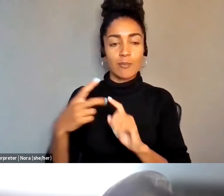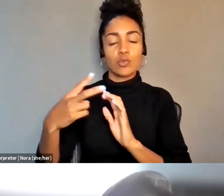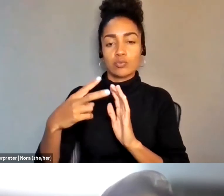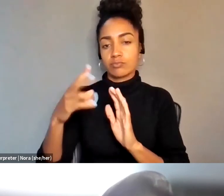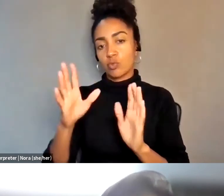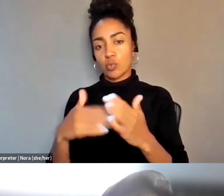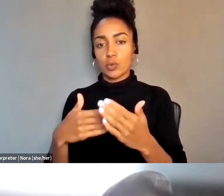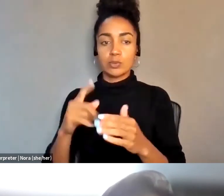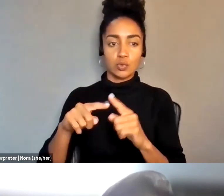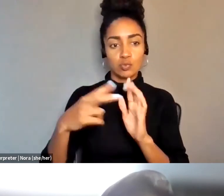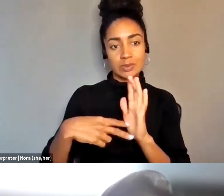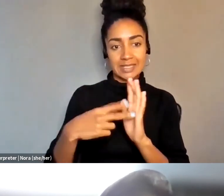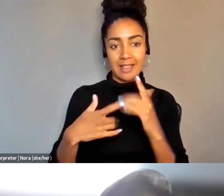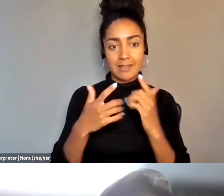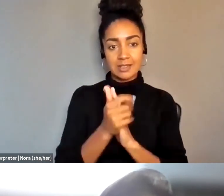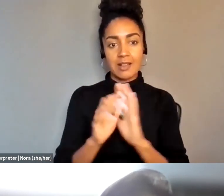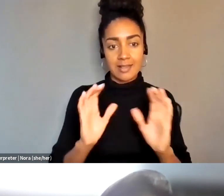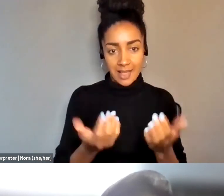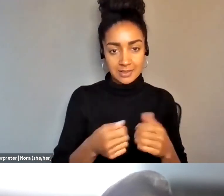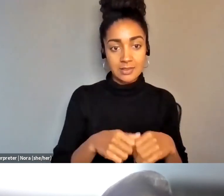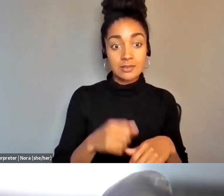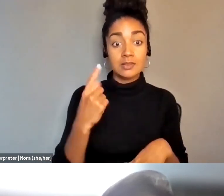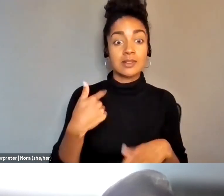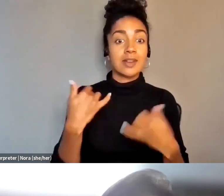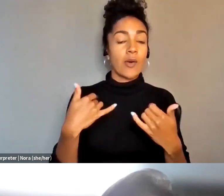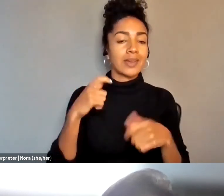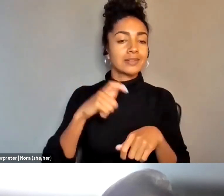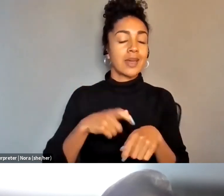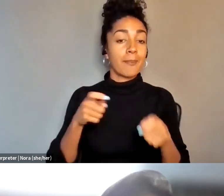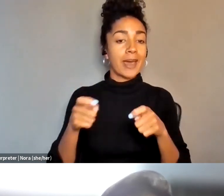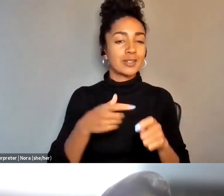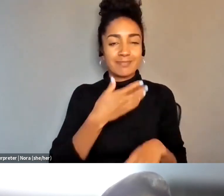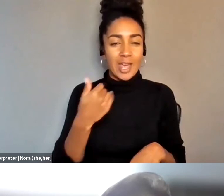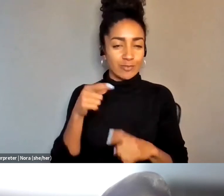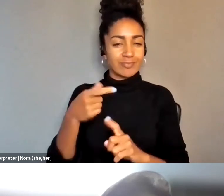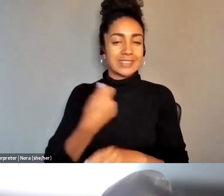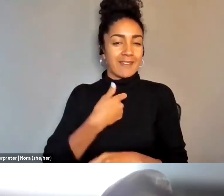I have exams at school and lots of homework, I will spend time studying English on the weekends.